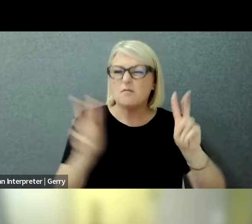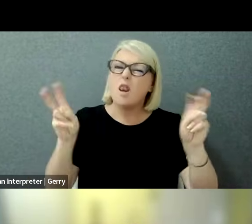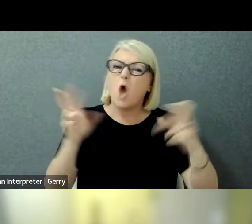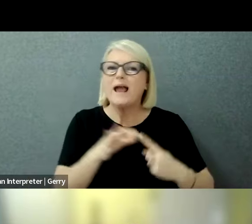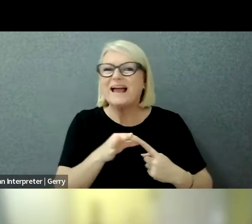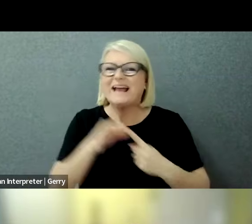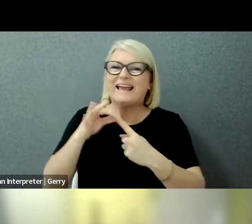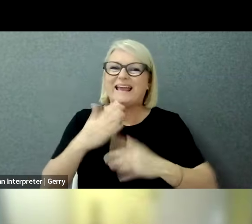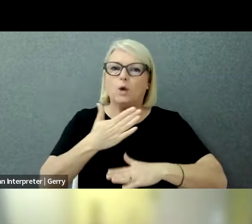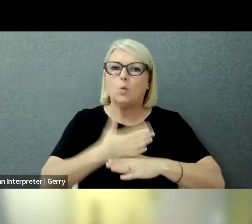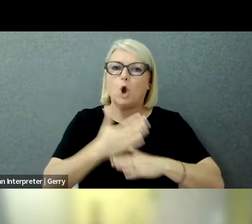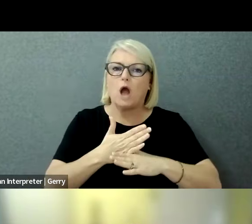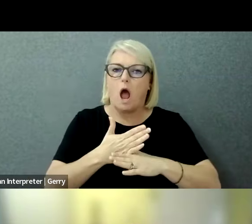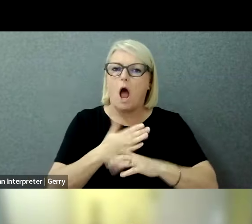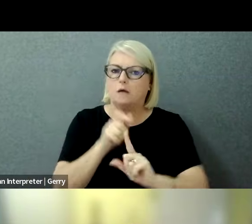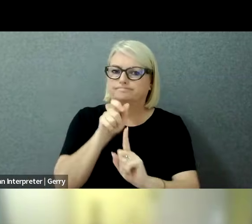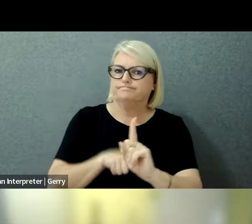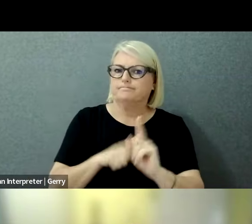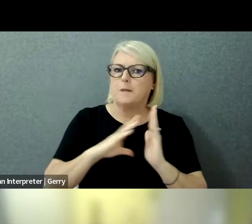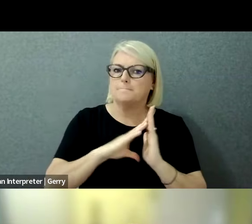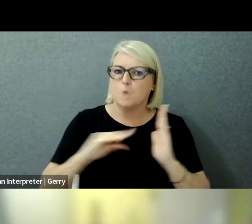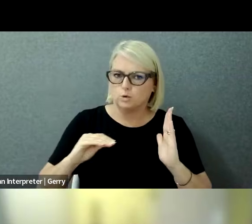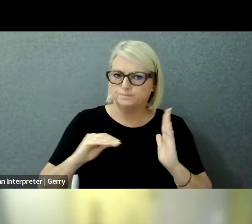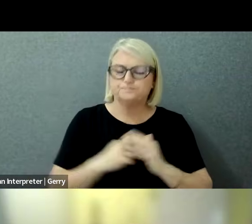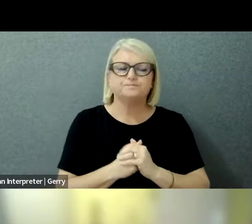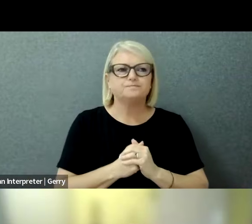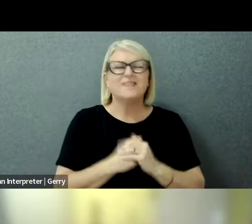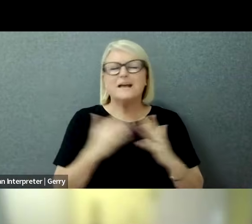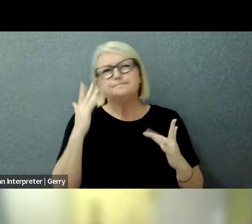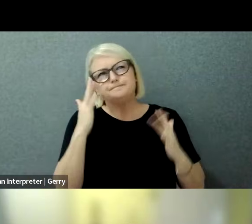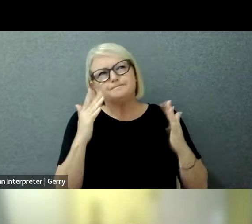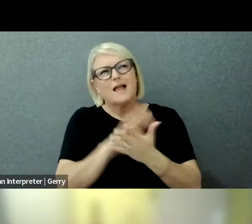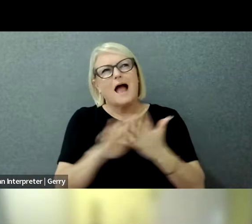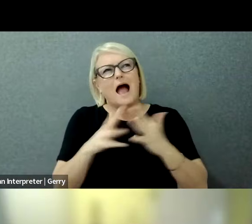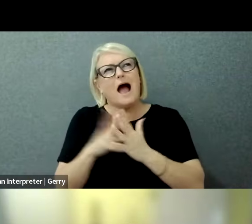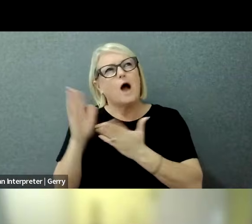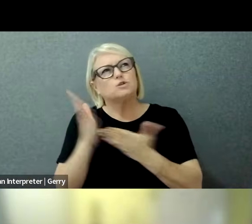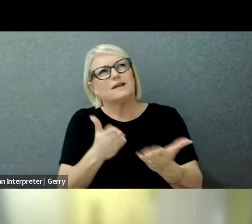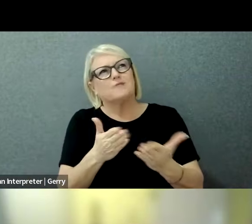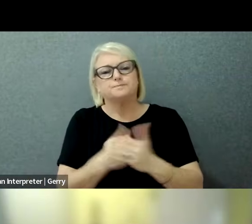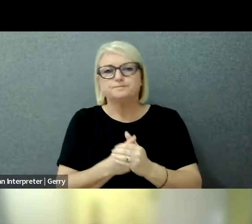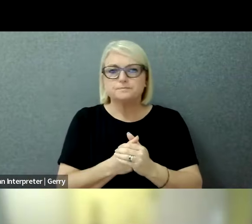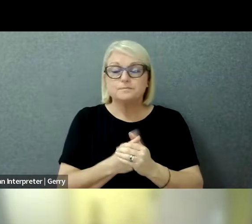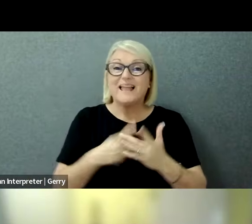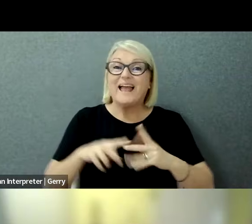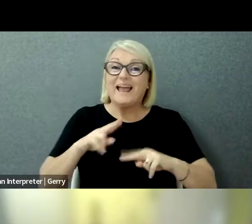deliver the service and we recognised that being able to deliver in places that were important to